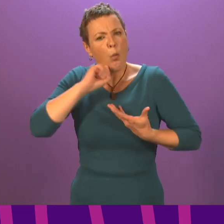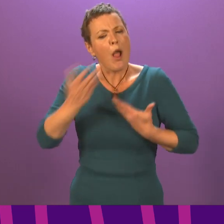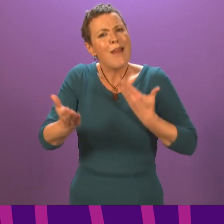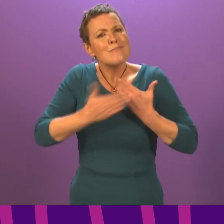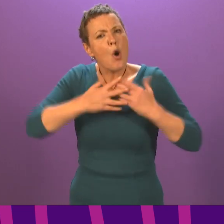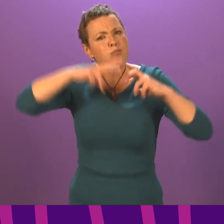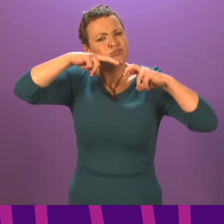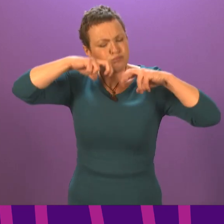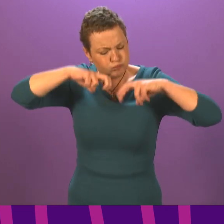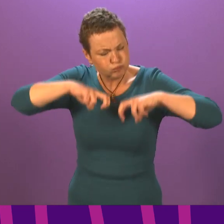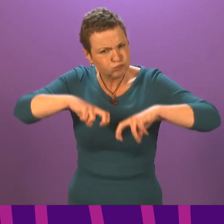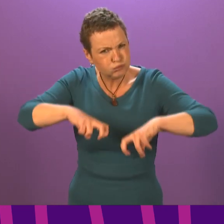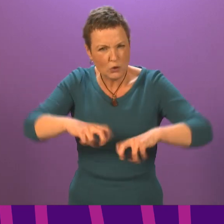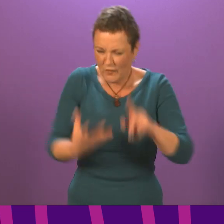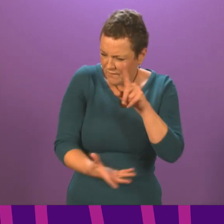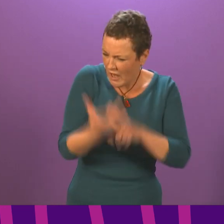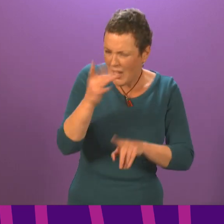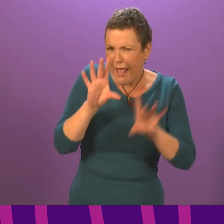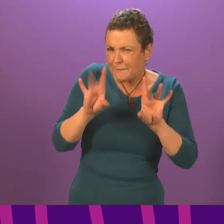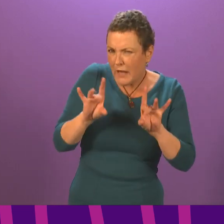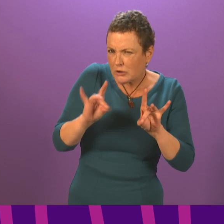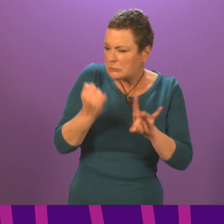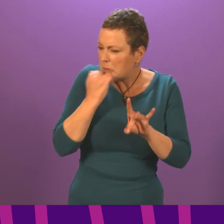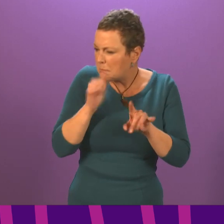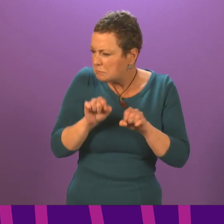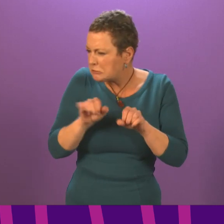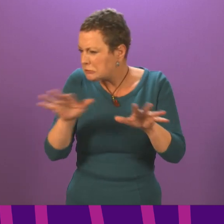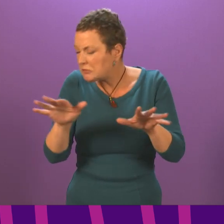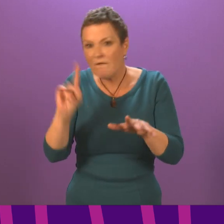would be done on the nature of infection rates in Aberdeenshire. Can she give more detail